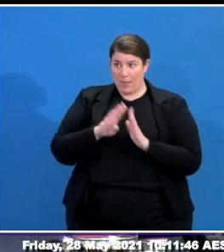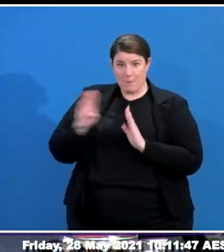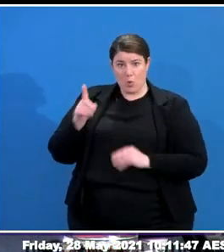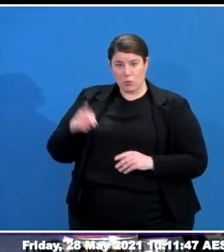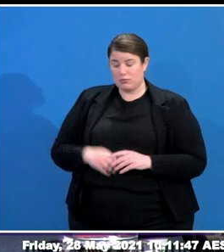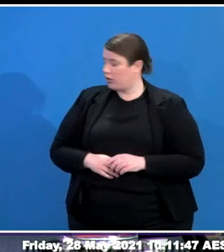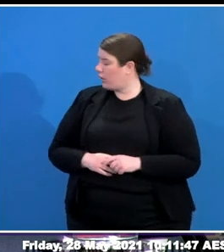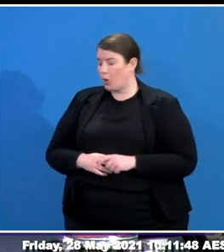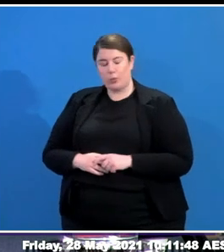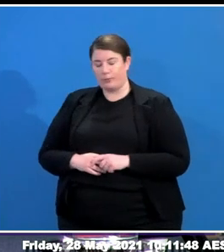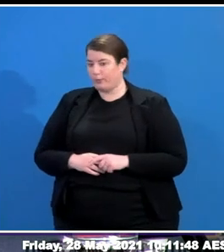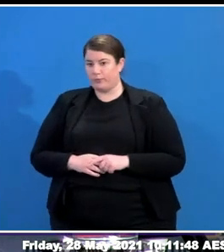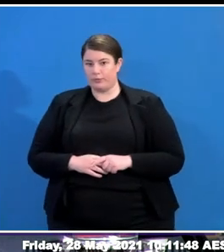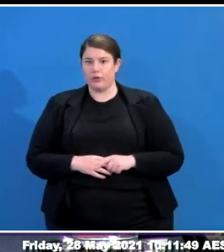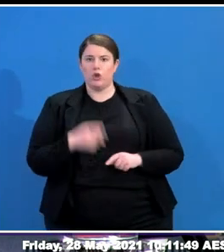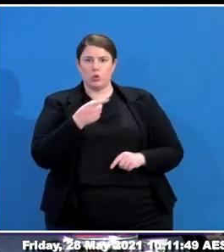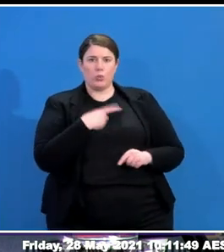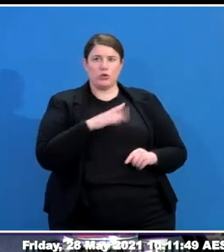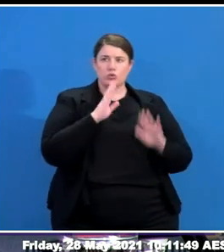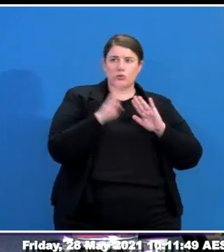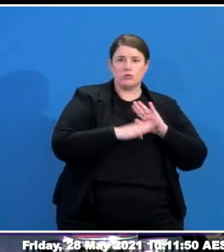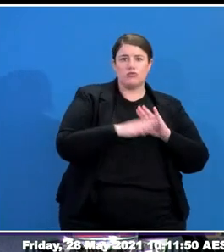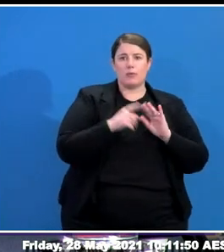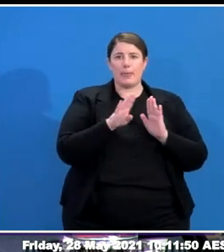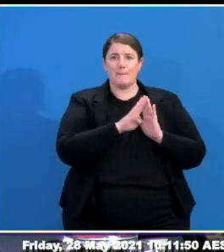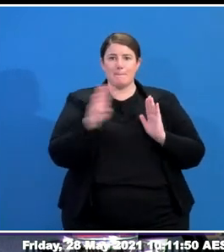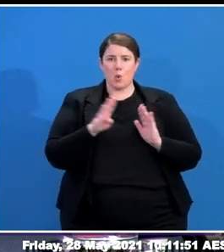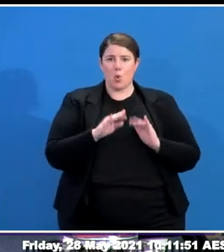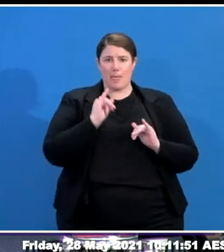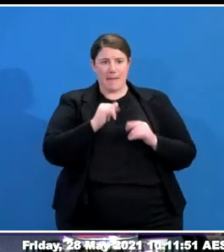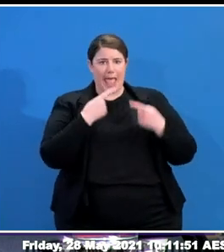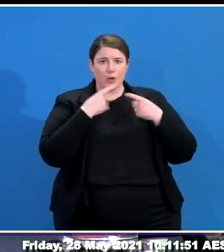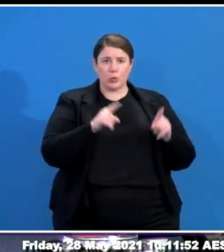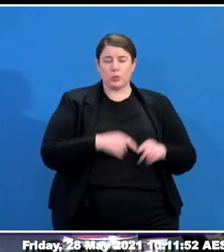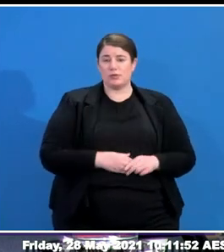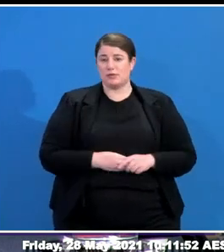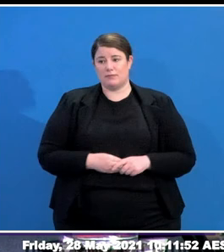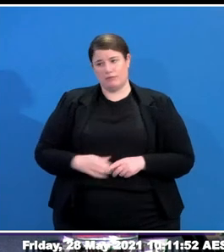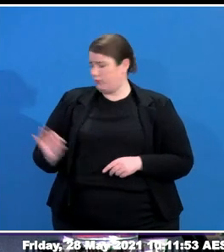You wanted to shield the Board from --- Absolutely not. what might be bad news? Absolutely not.